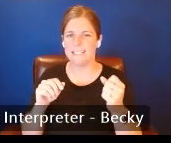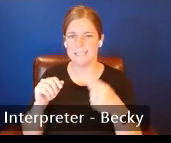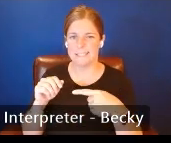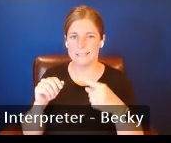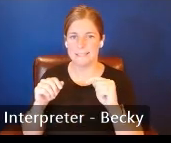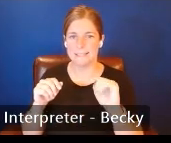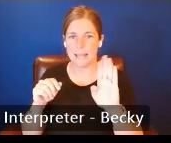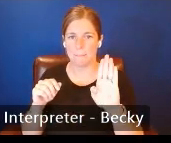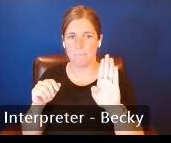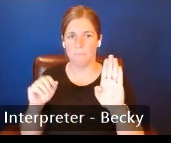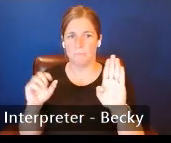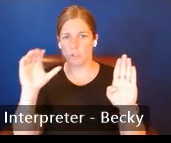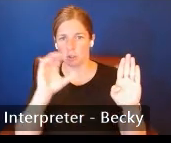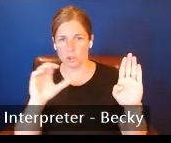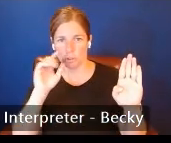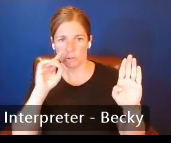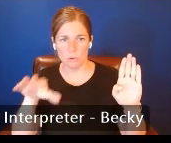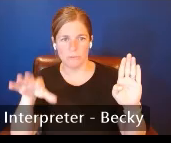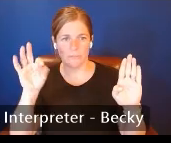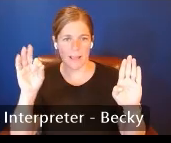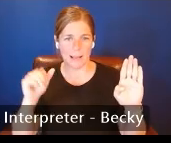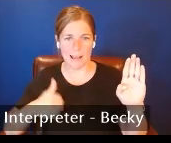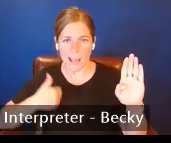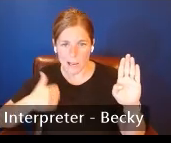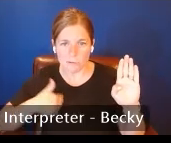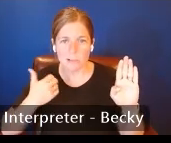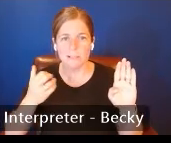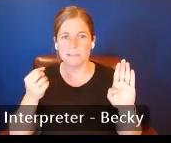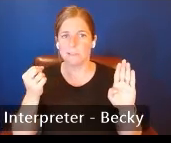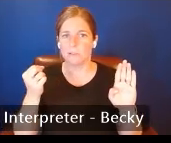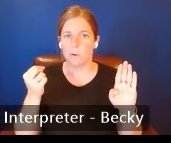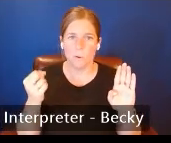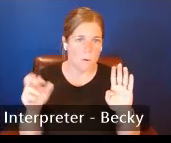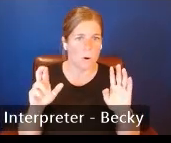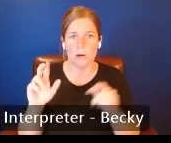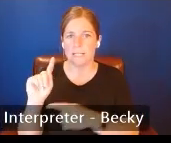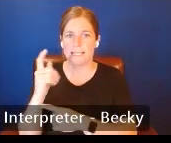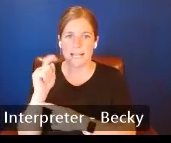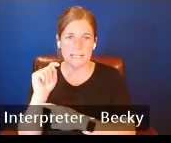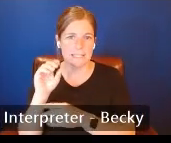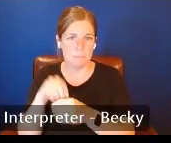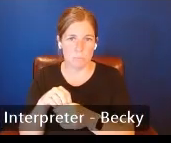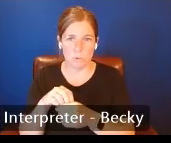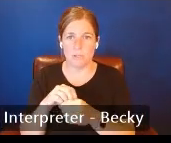Find address or census tract. Map search text input edit combo blank. Placeholder. Find address or census tract.